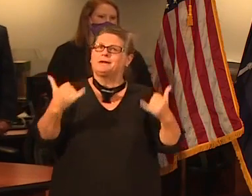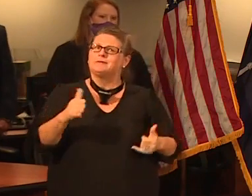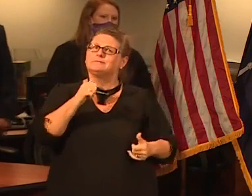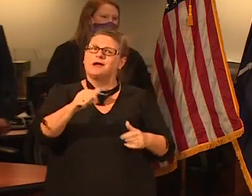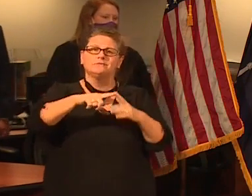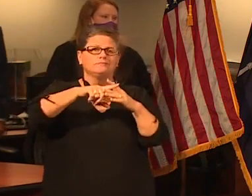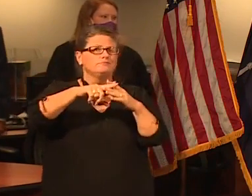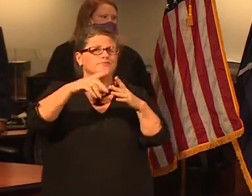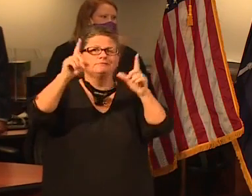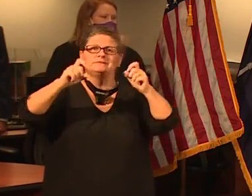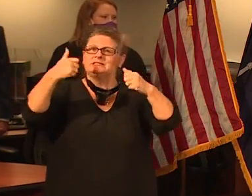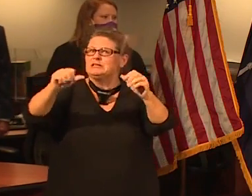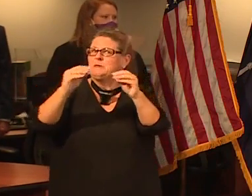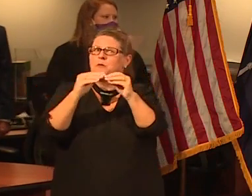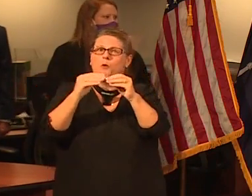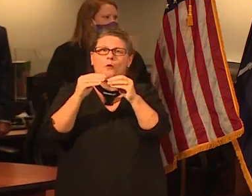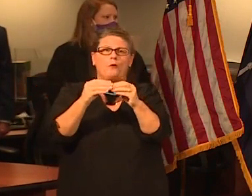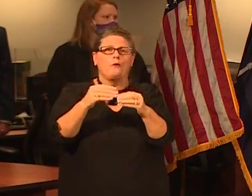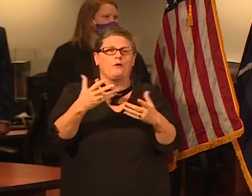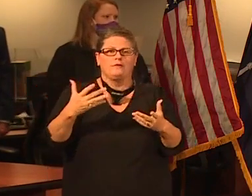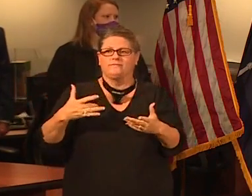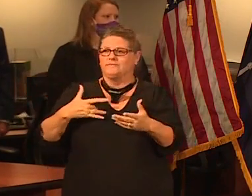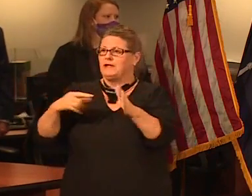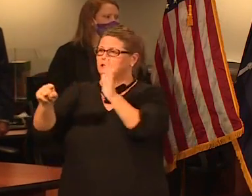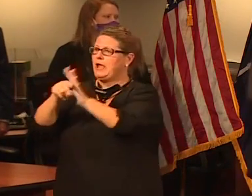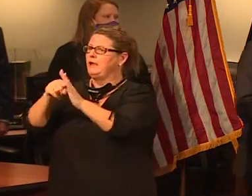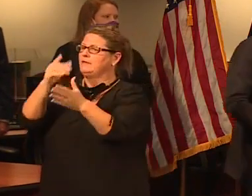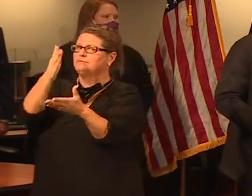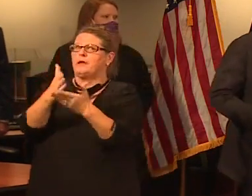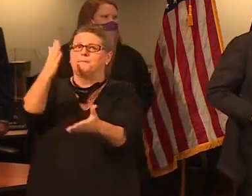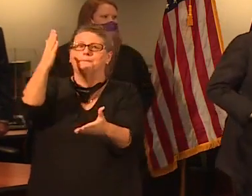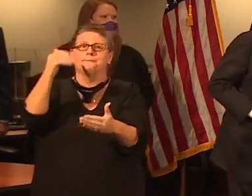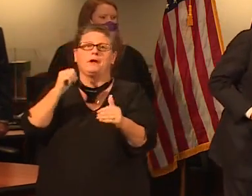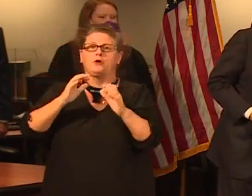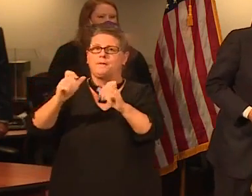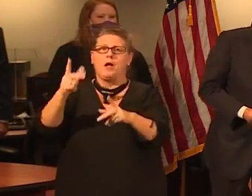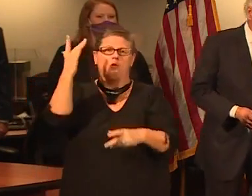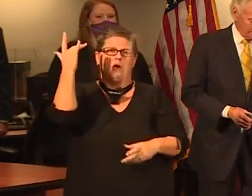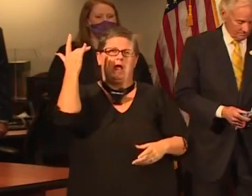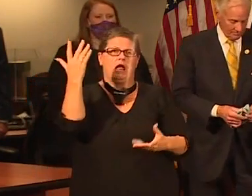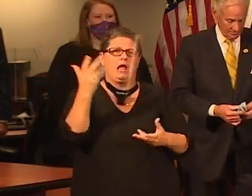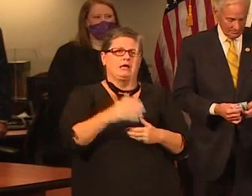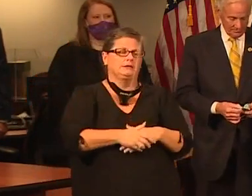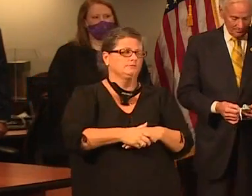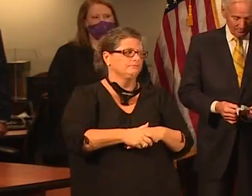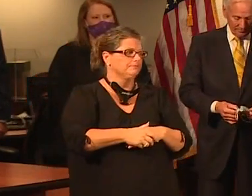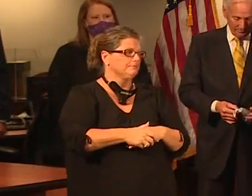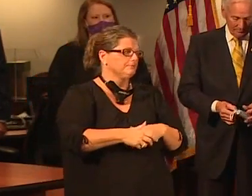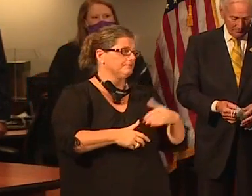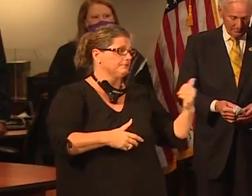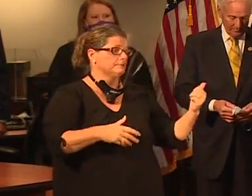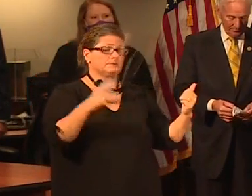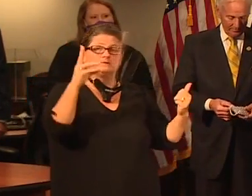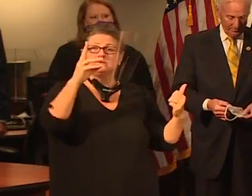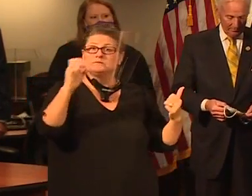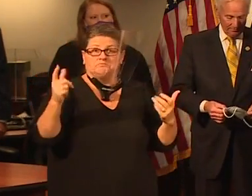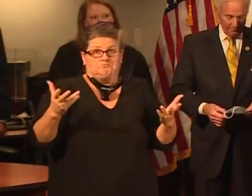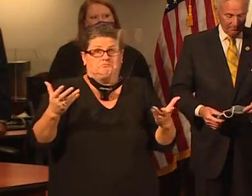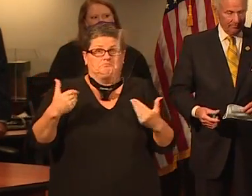IT DOESN'T HURT. Reporter: THERE HAS BEEN A REAL DROP-OFF IN PEOPLE GETTING TESTED. DO YOU OR THE DIRECTOR ADDRESS THAT?